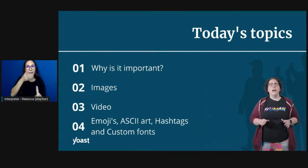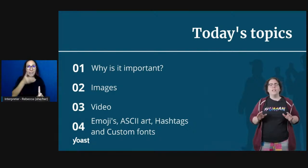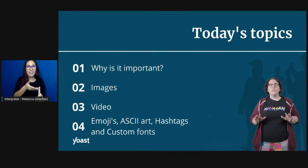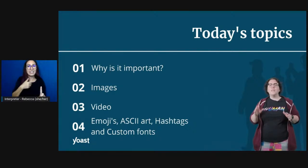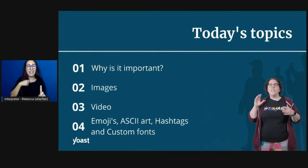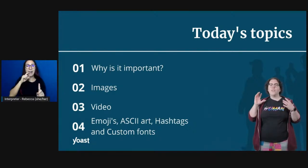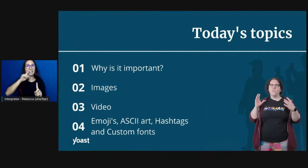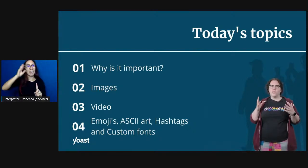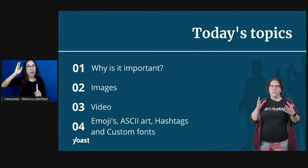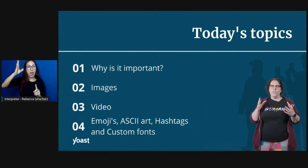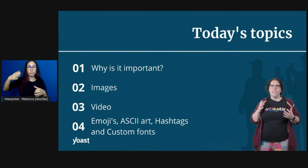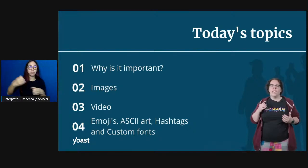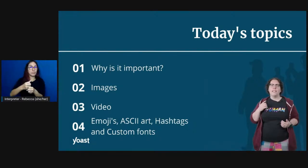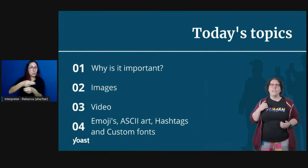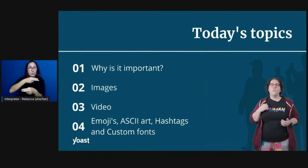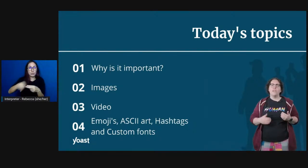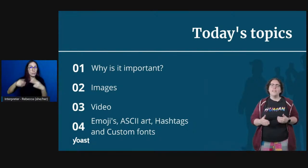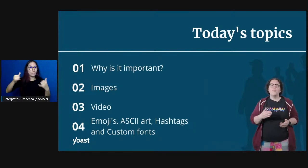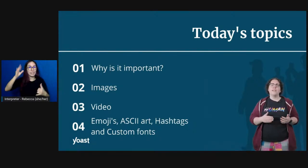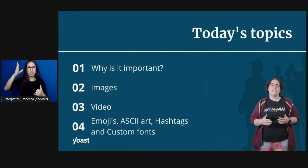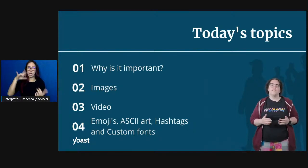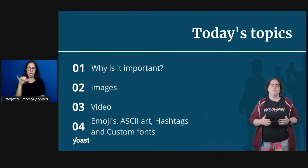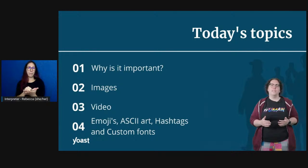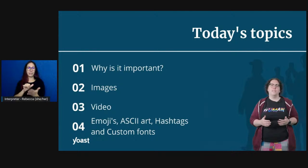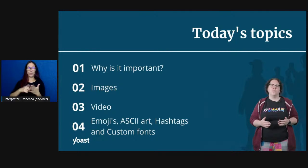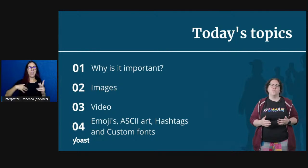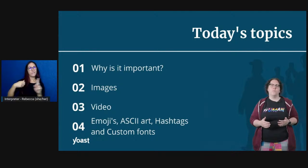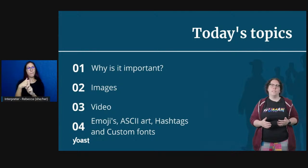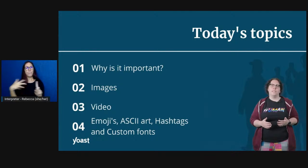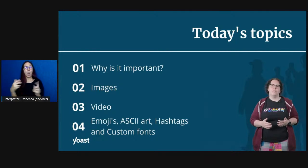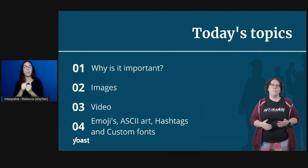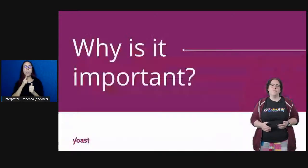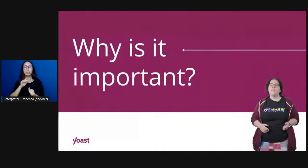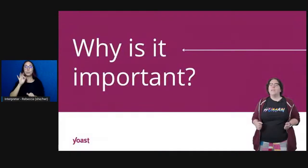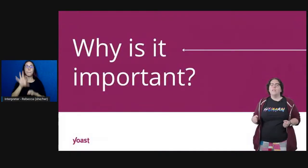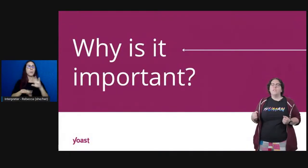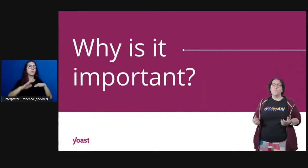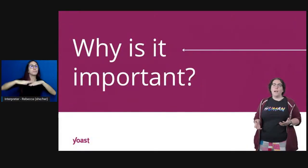Today's topics that I will cover and I cannot stress enough is that there is much more